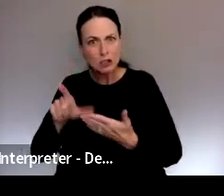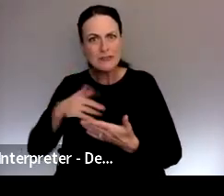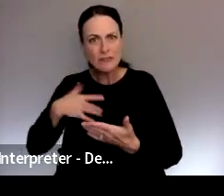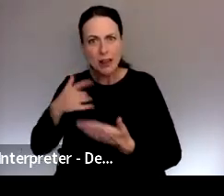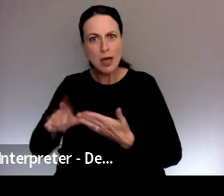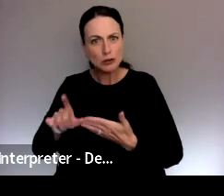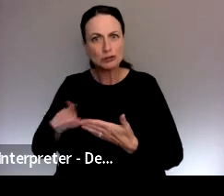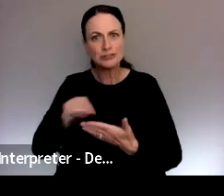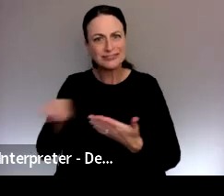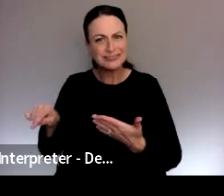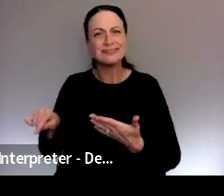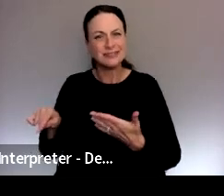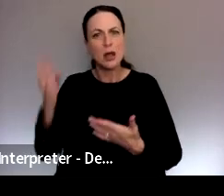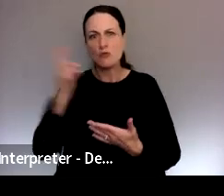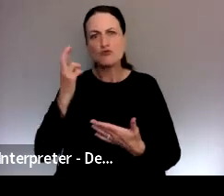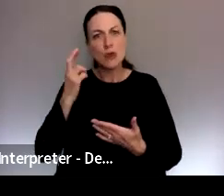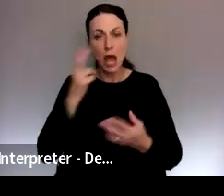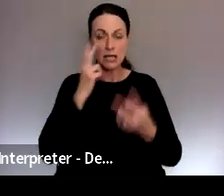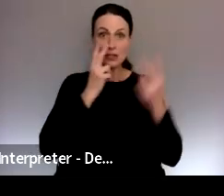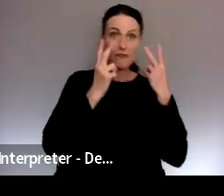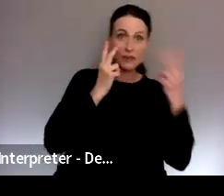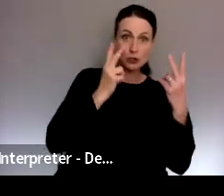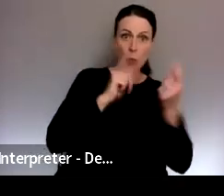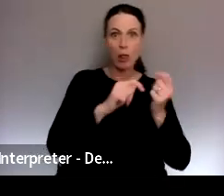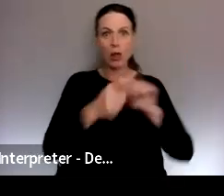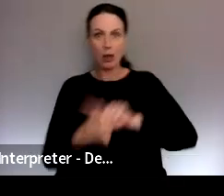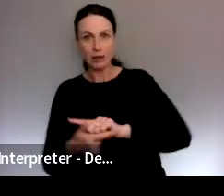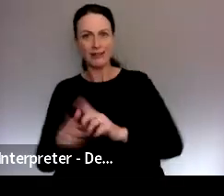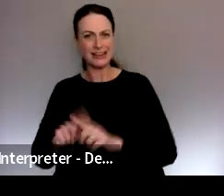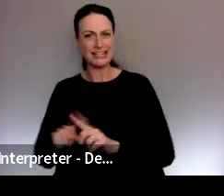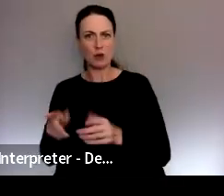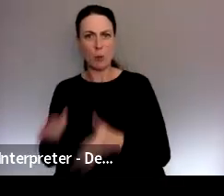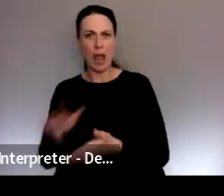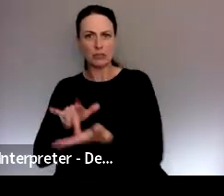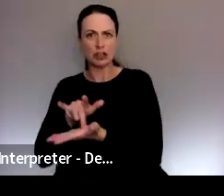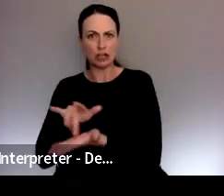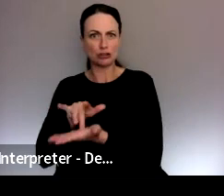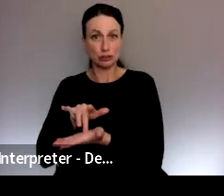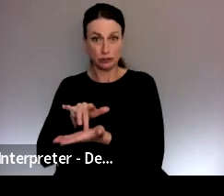So, you know, realizing that what is visual can be interpreted in a lot of different ways.